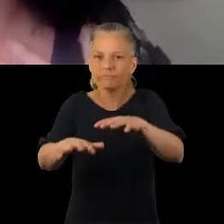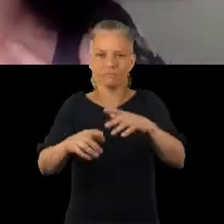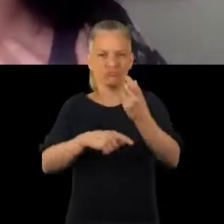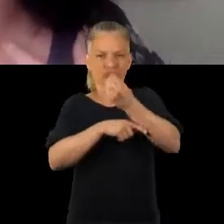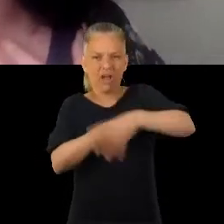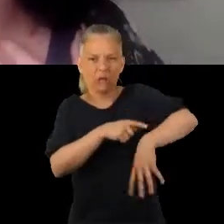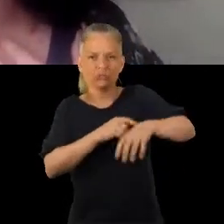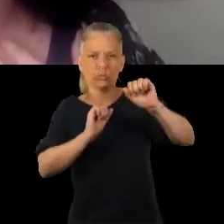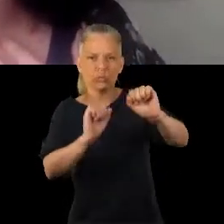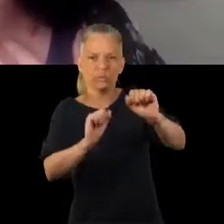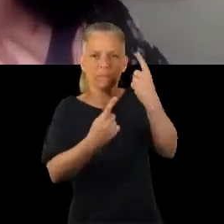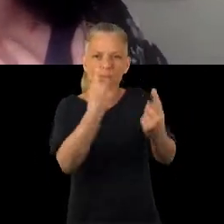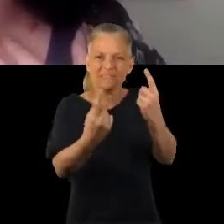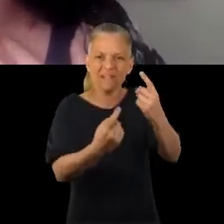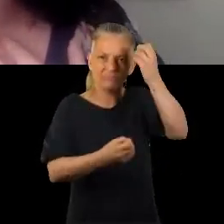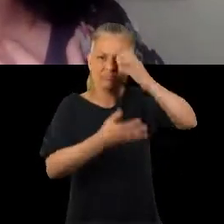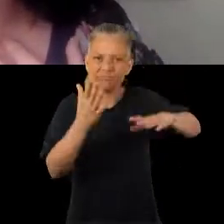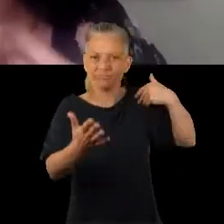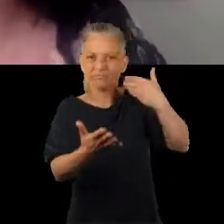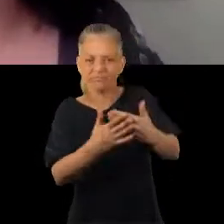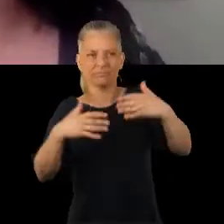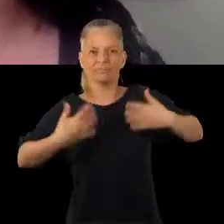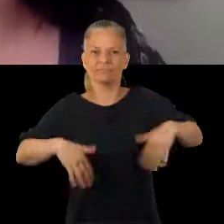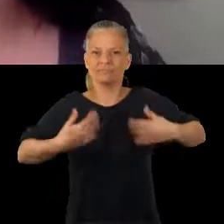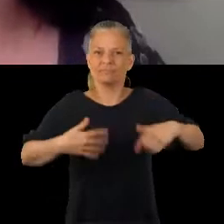certainly for me in my, from my experience in peer support, the first time I went to a peer support